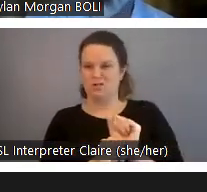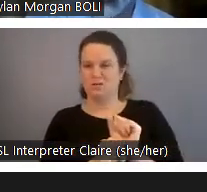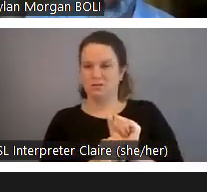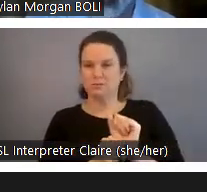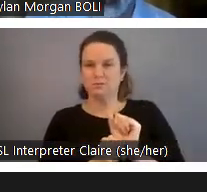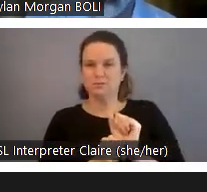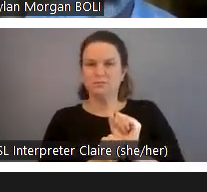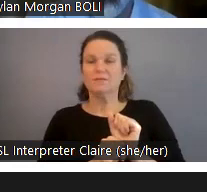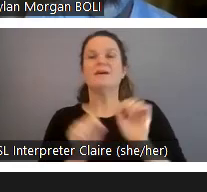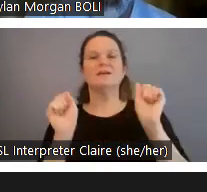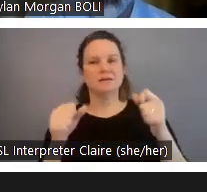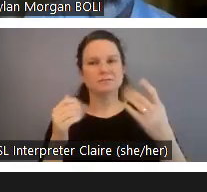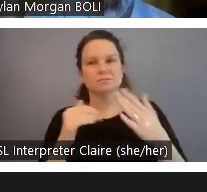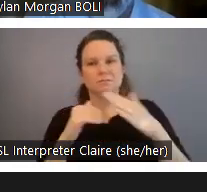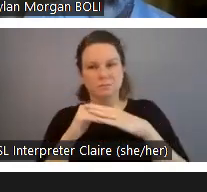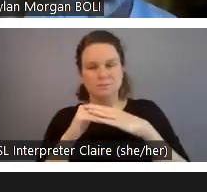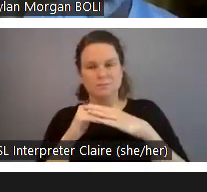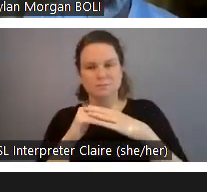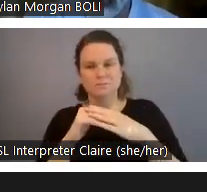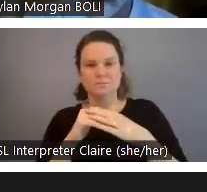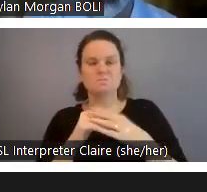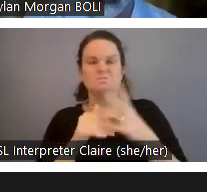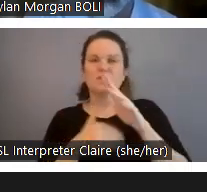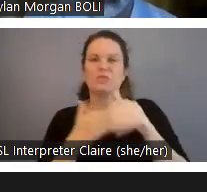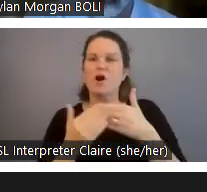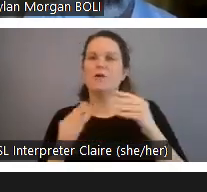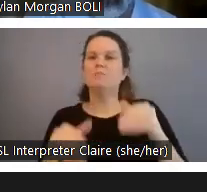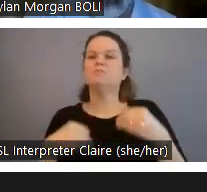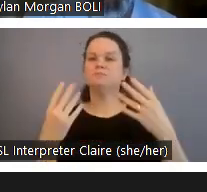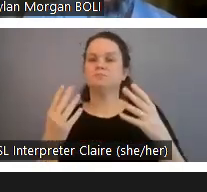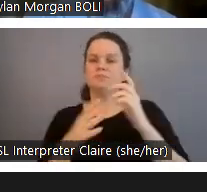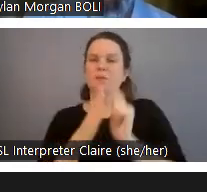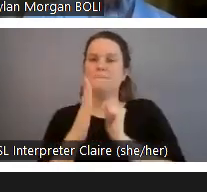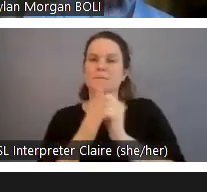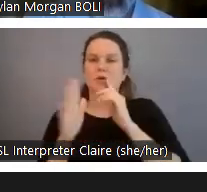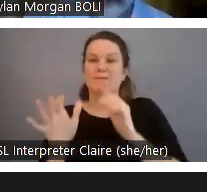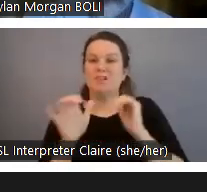little overlap in that they both may provide a period of leave to get you